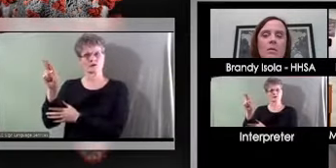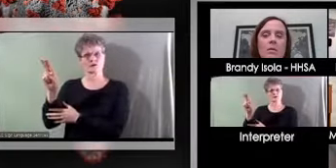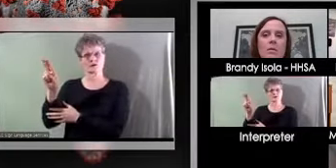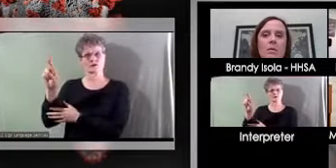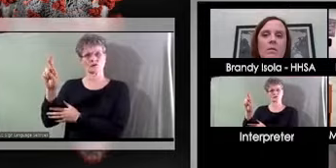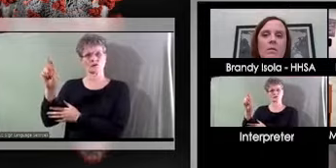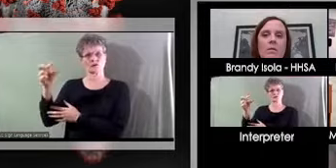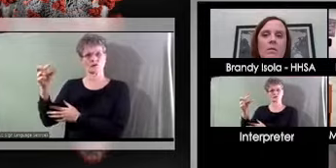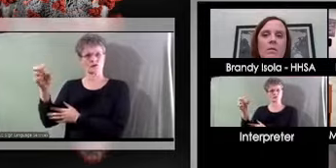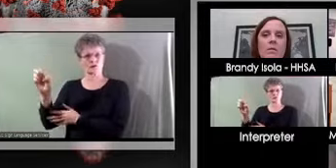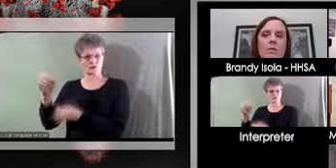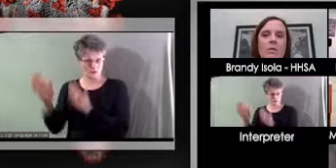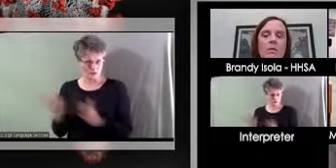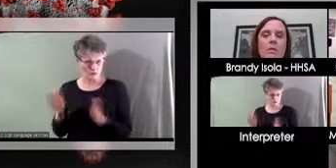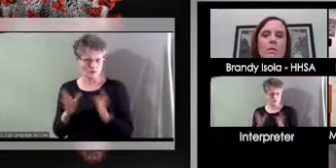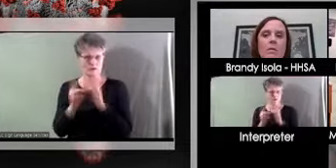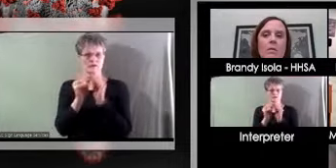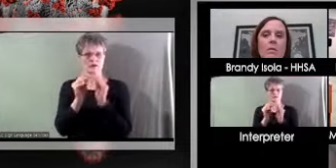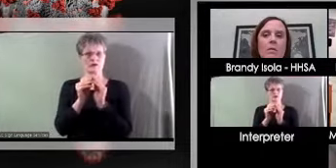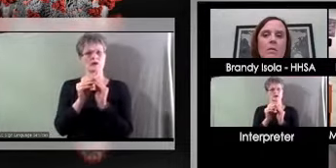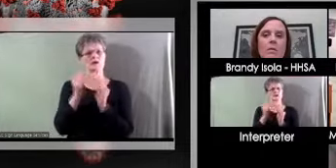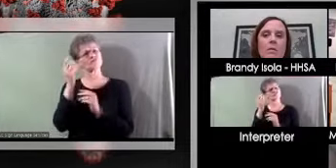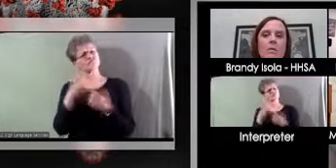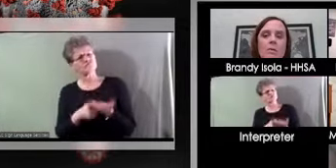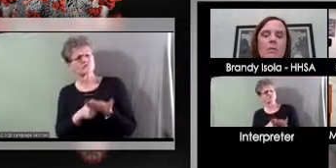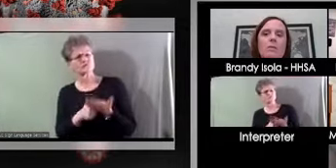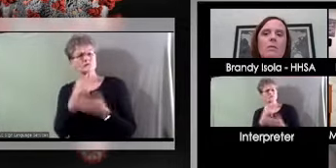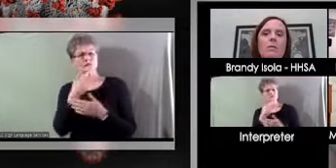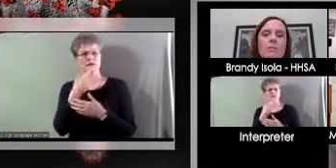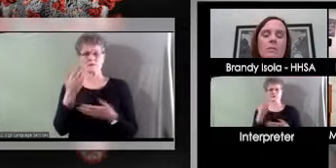that have the need for a lesser level of care. So